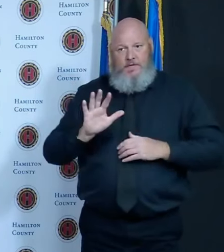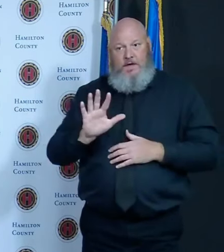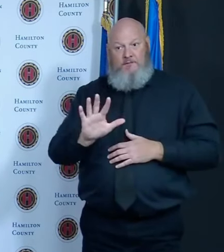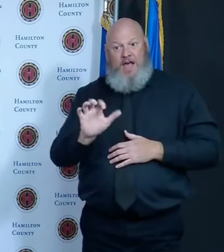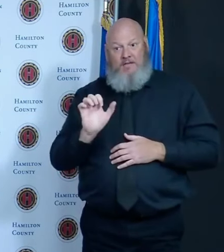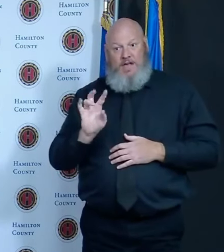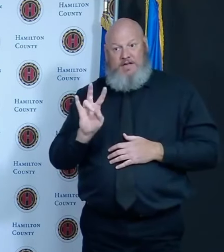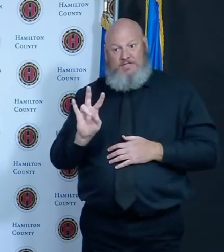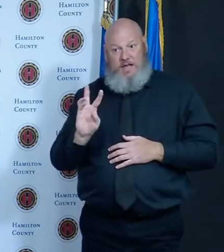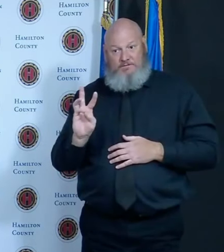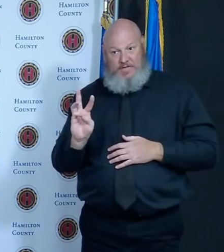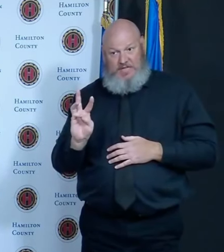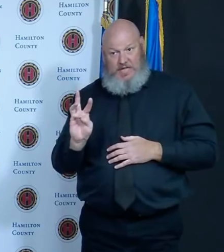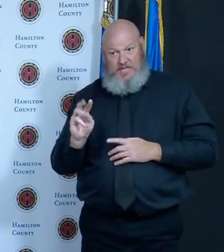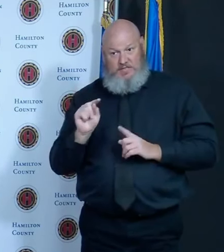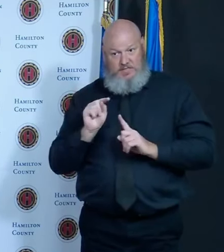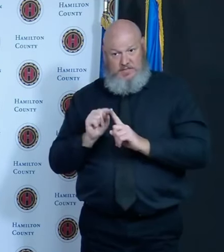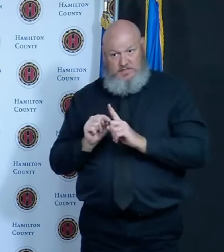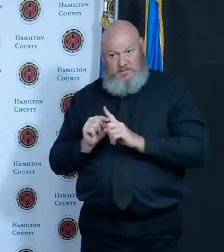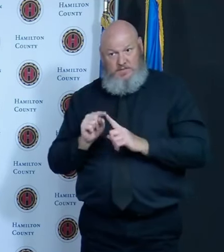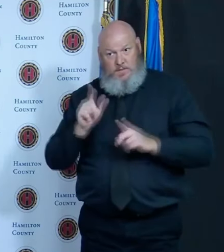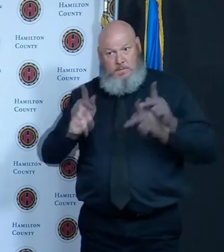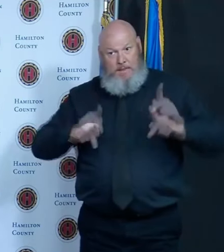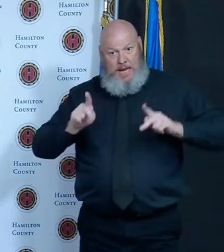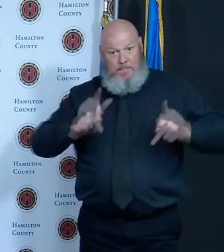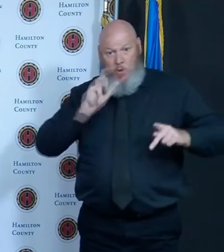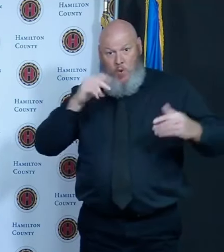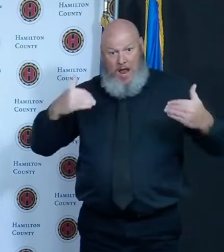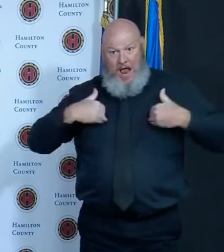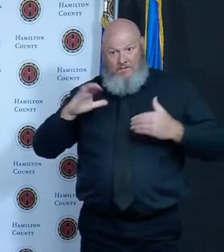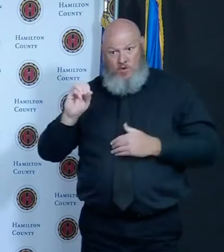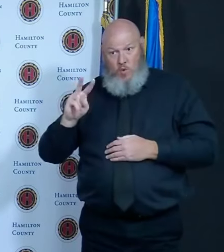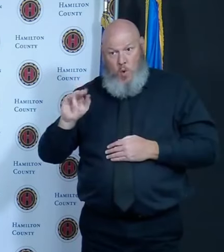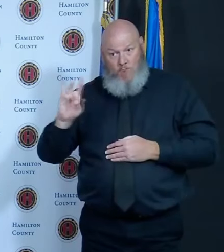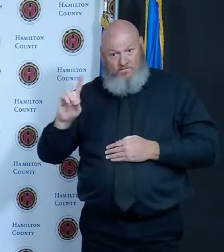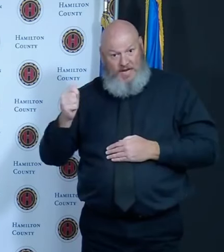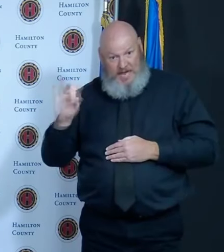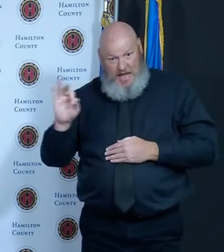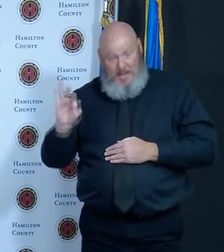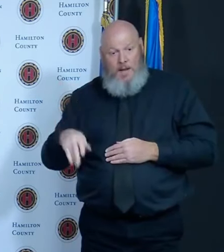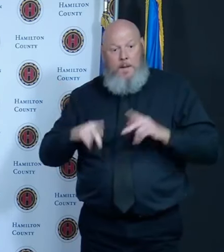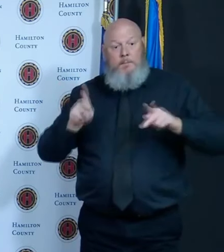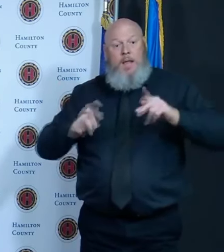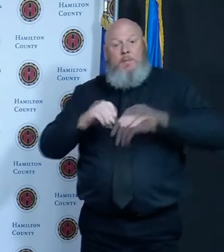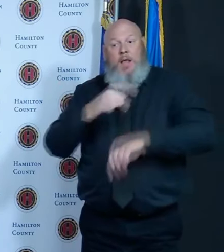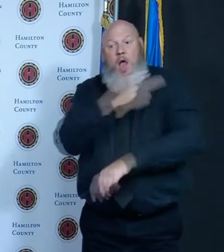positive 134 in the hospital 24 deaths let me provide a caveat for the recovered so